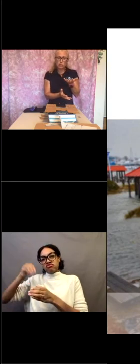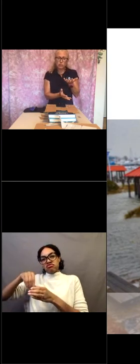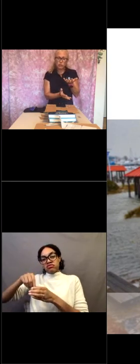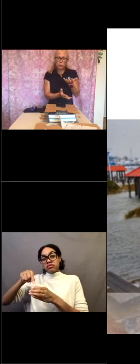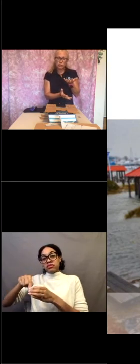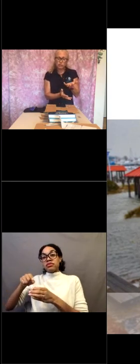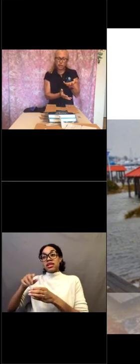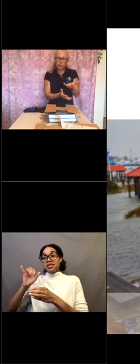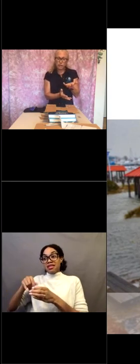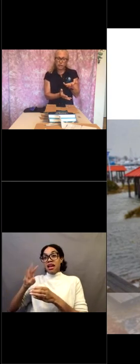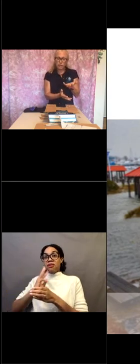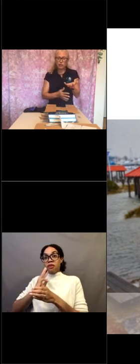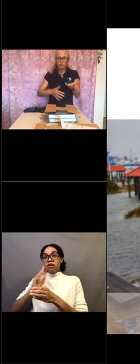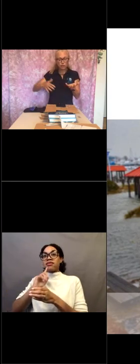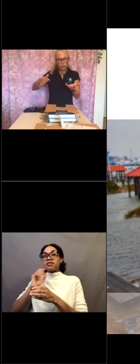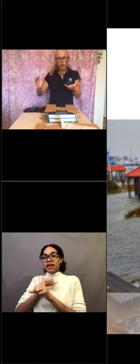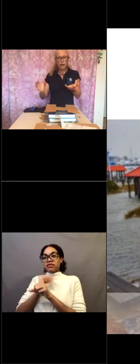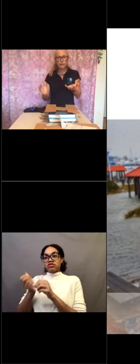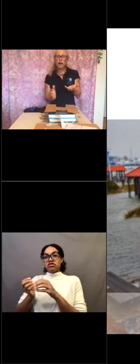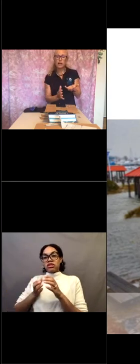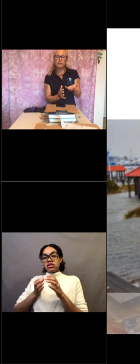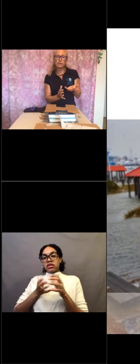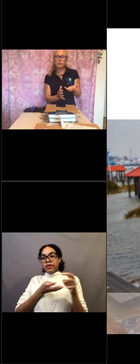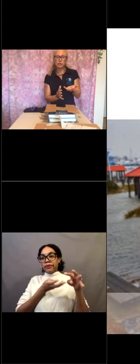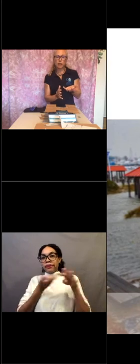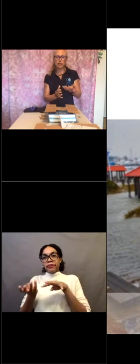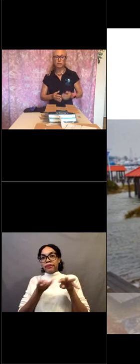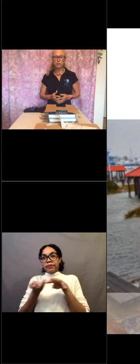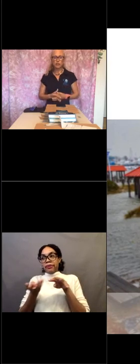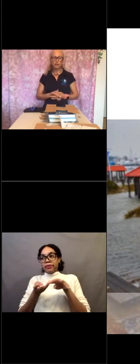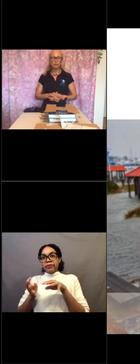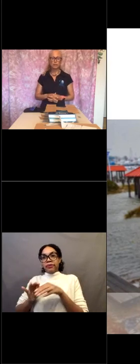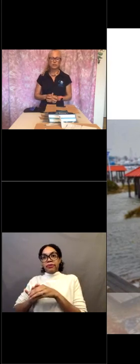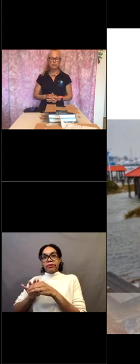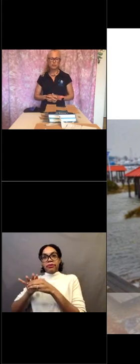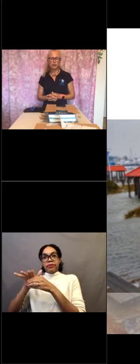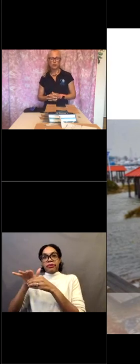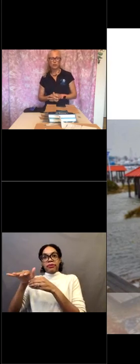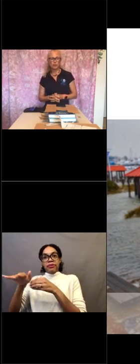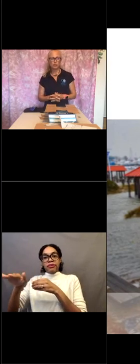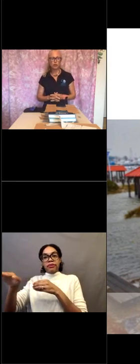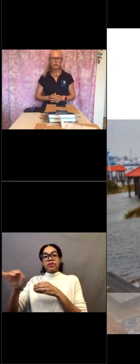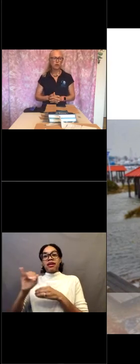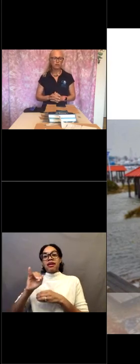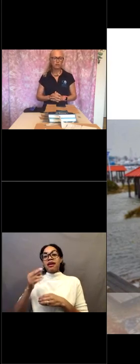and so we get flooding from the high tide sometimes in places where there's not a lot